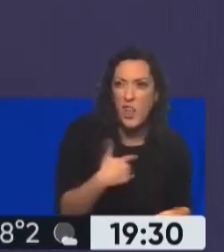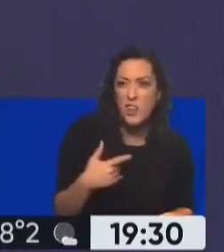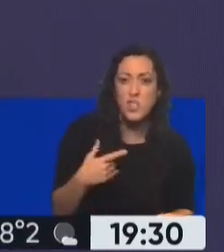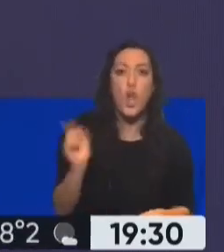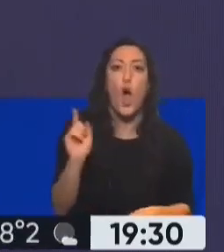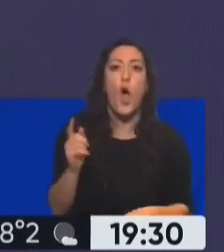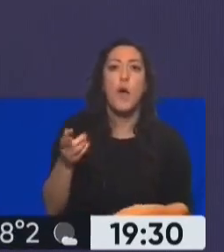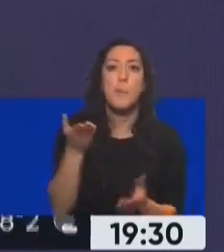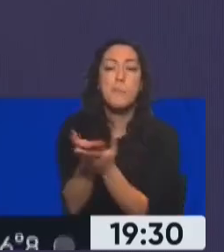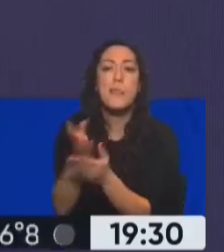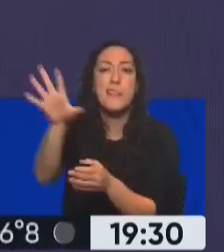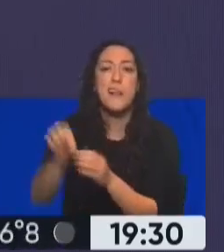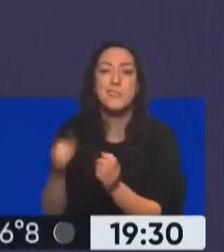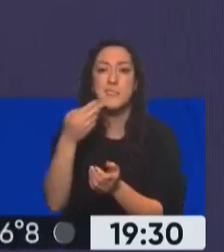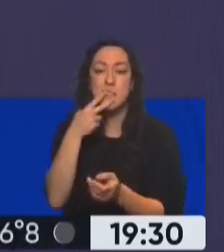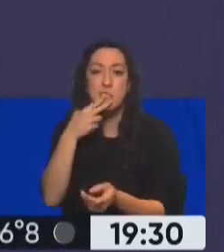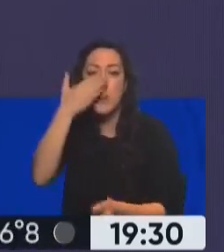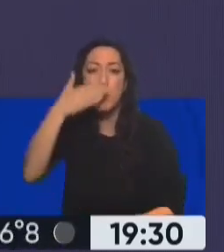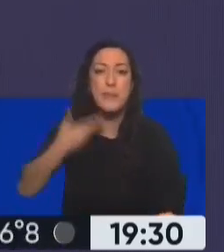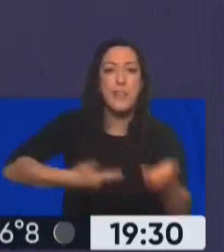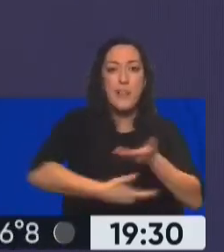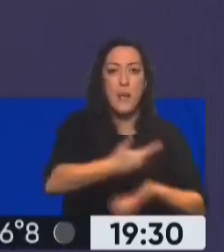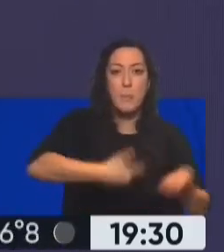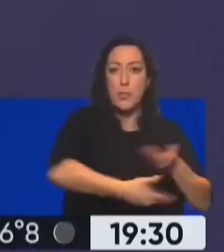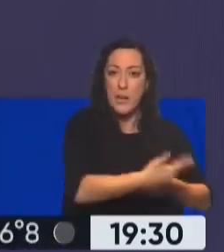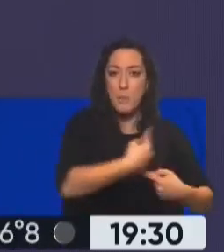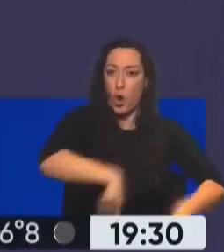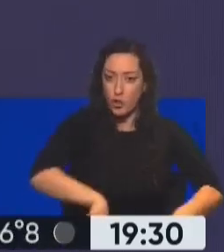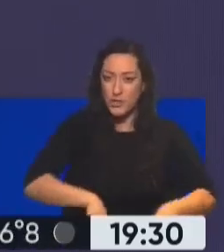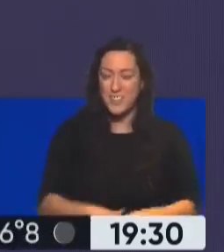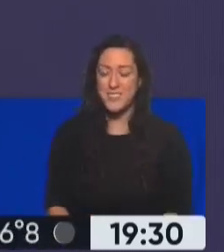No, they used them to exchange inside the jail.